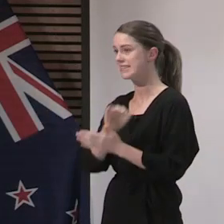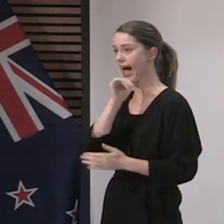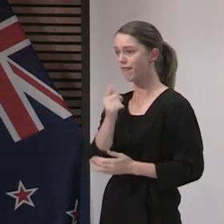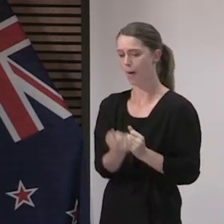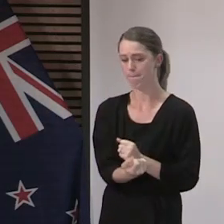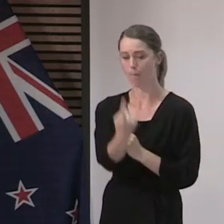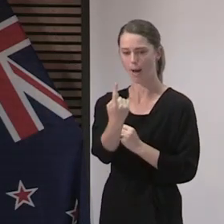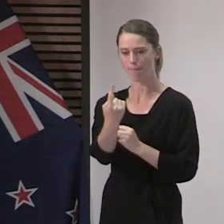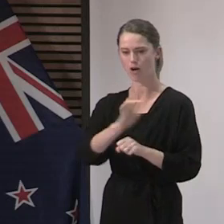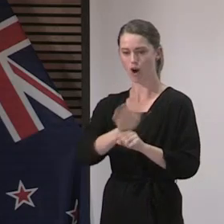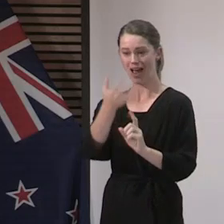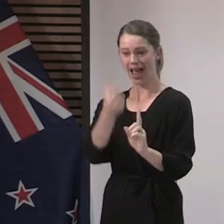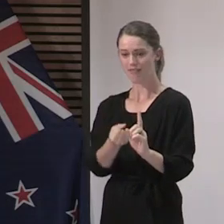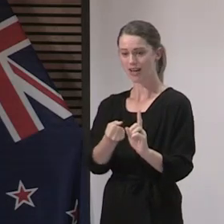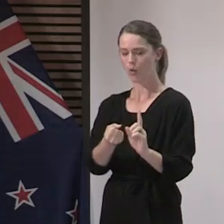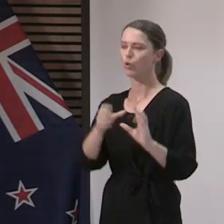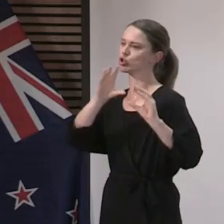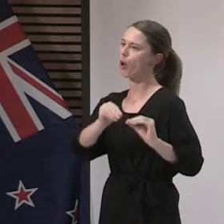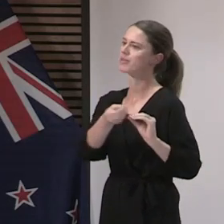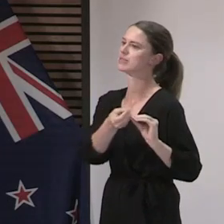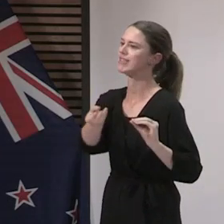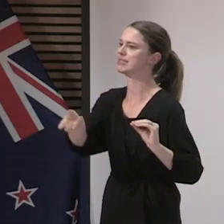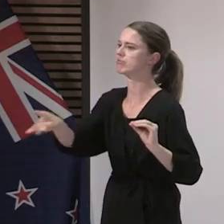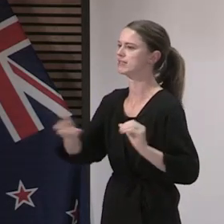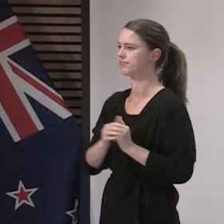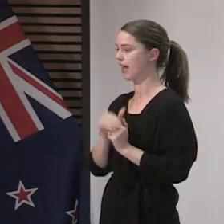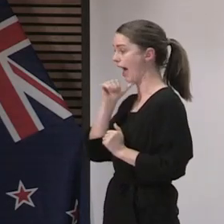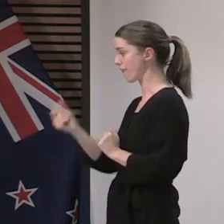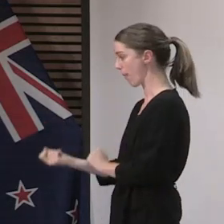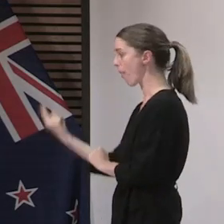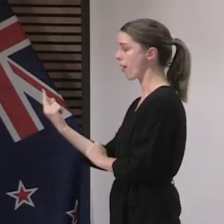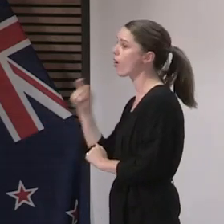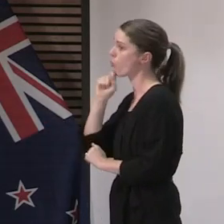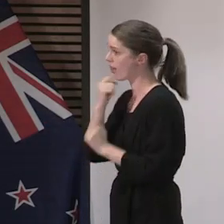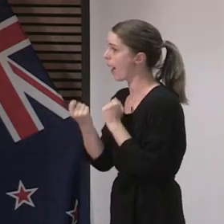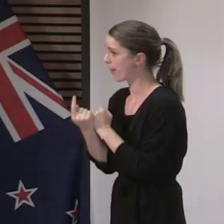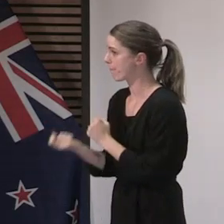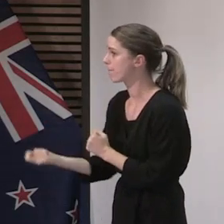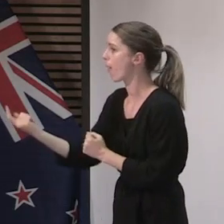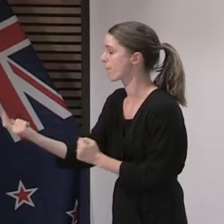mean zero cases. It means zero